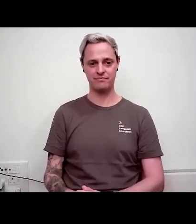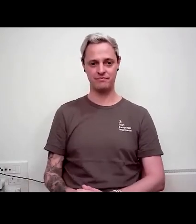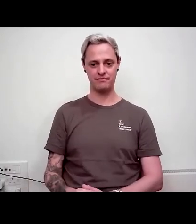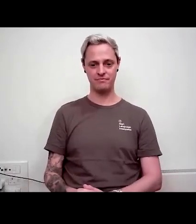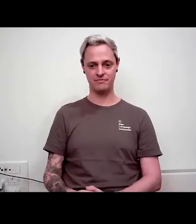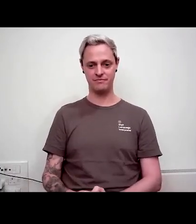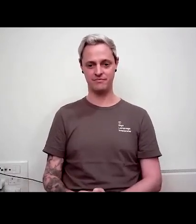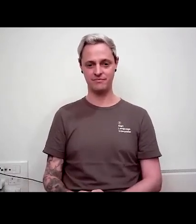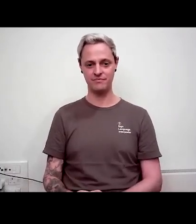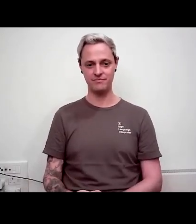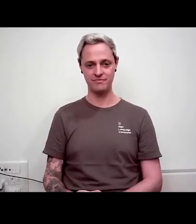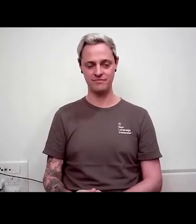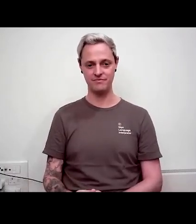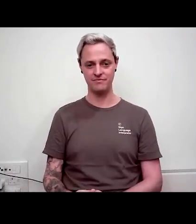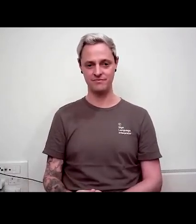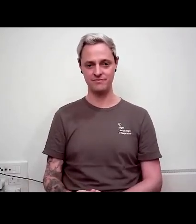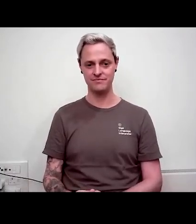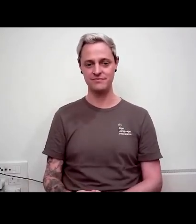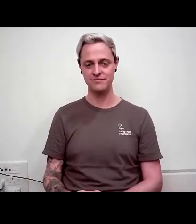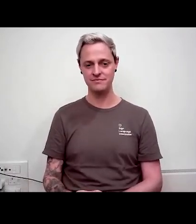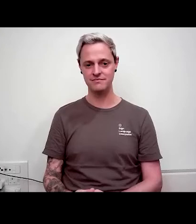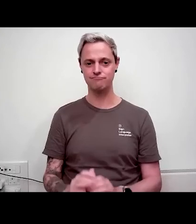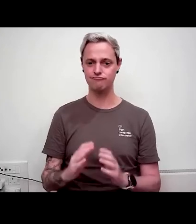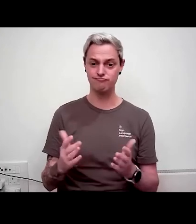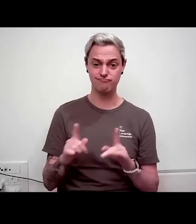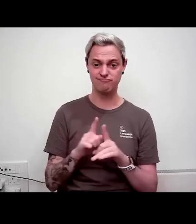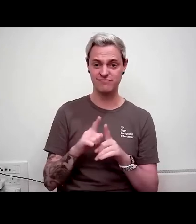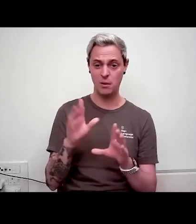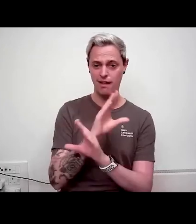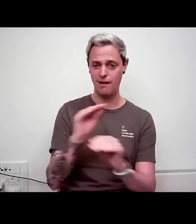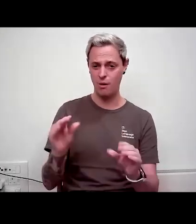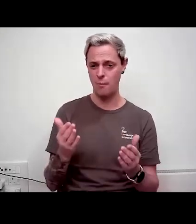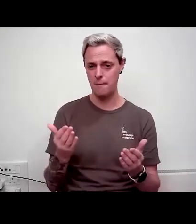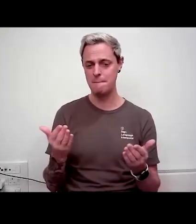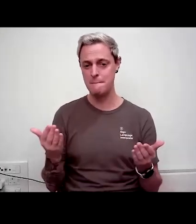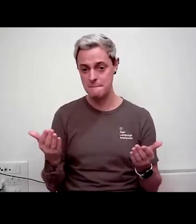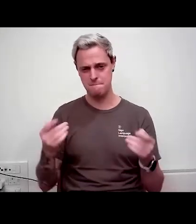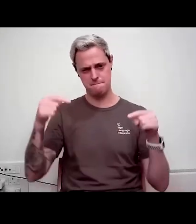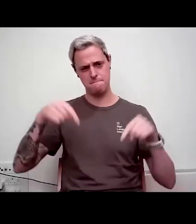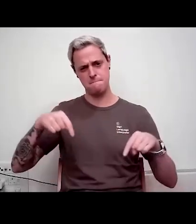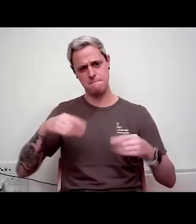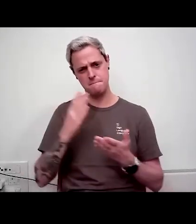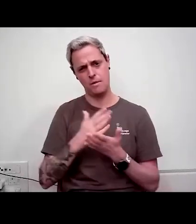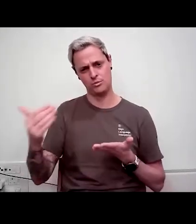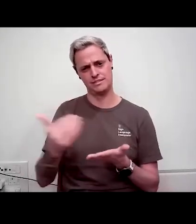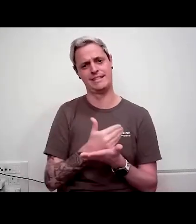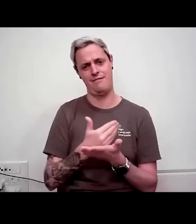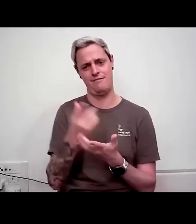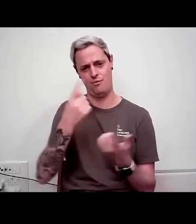Just some other housekeeping. We want this to be a safe space, first and foremost.